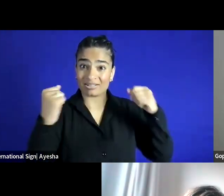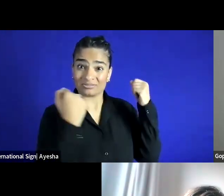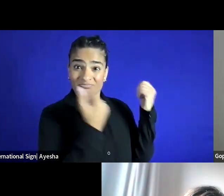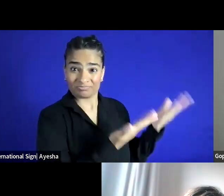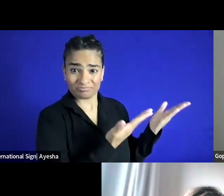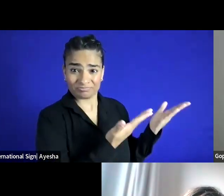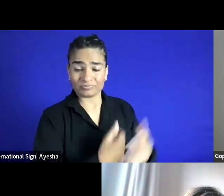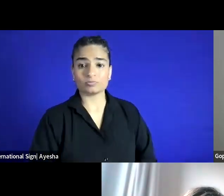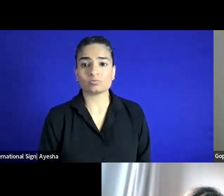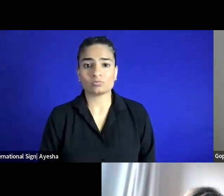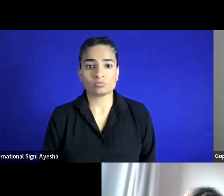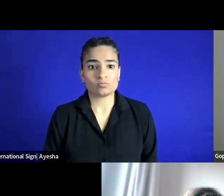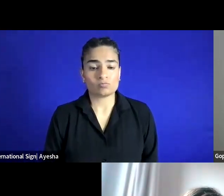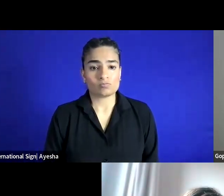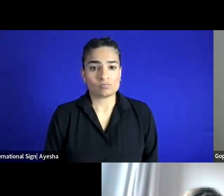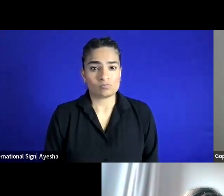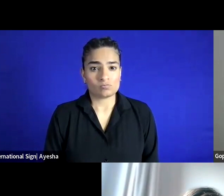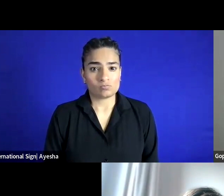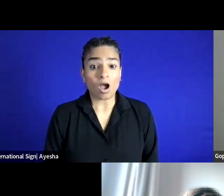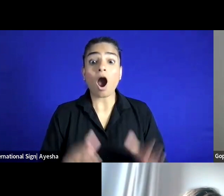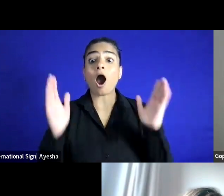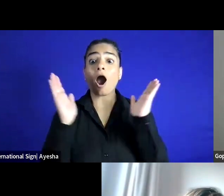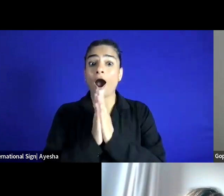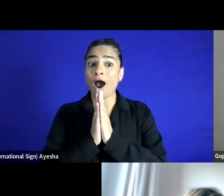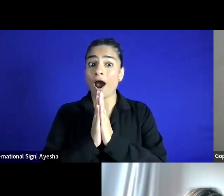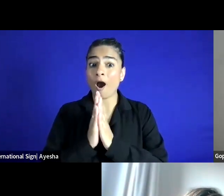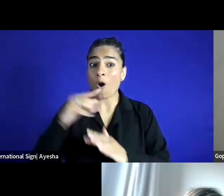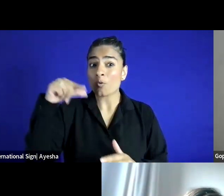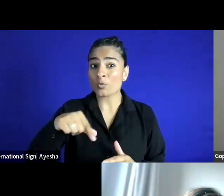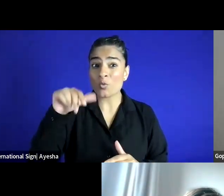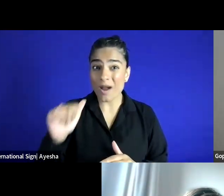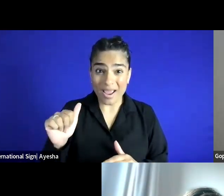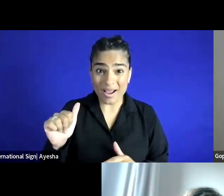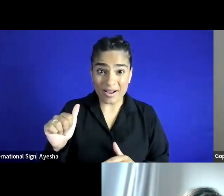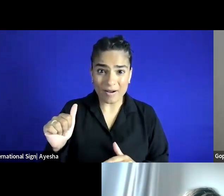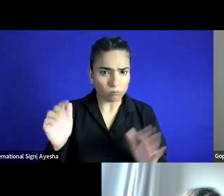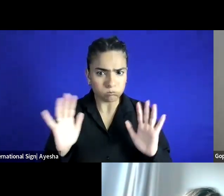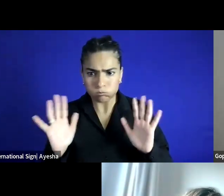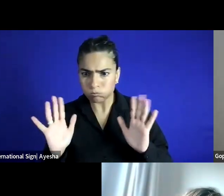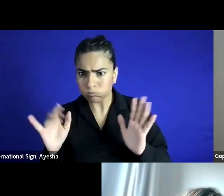Oh. Is it Q&A or is it, just going to ask Jess, are we going into the, Oh,